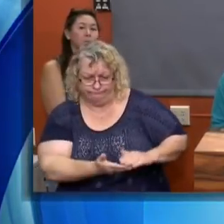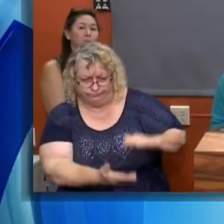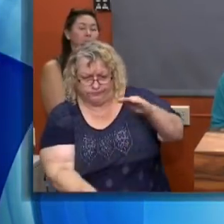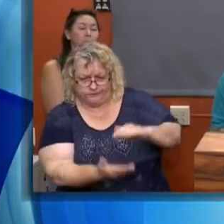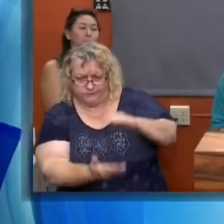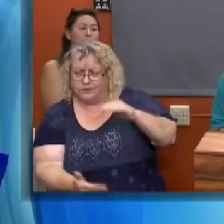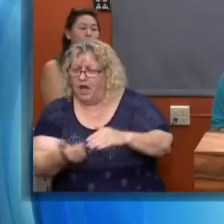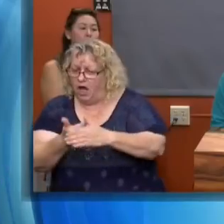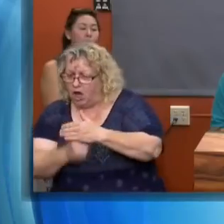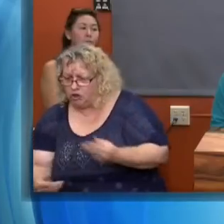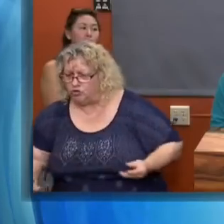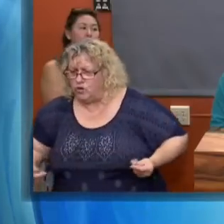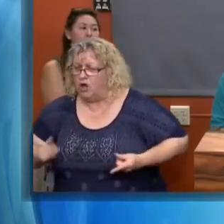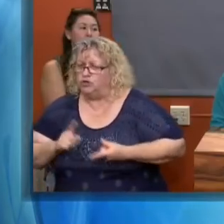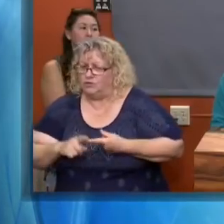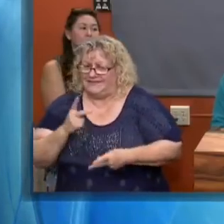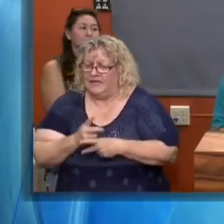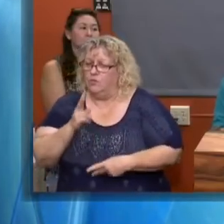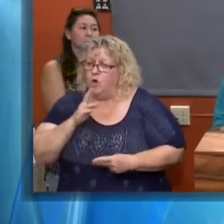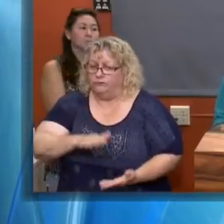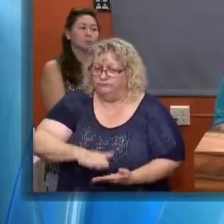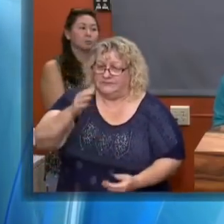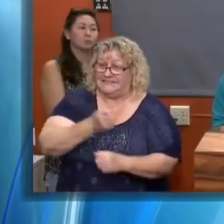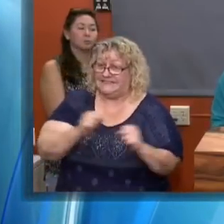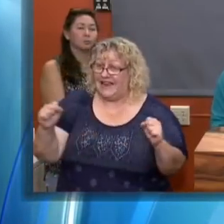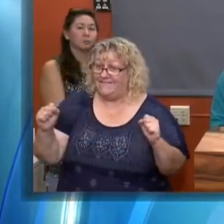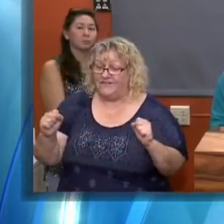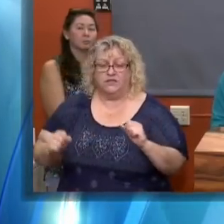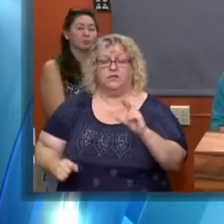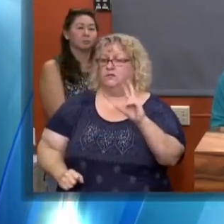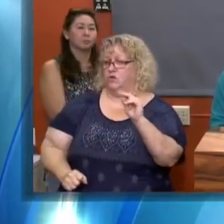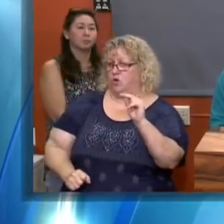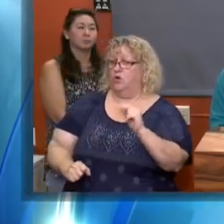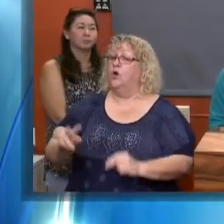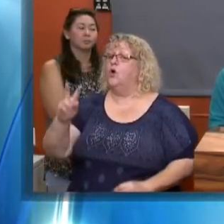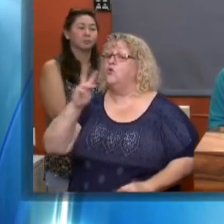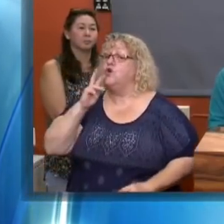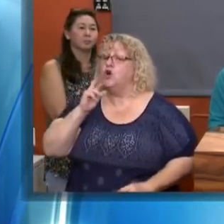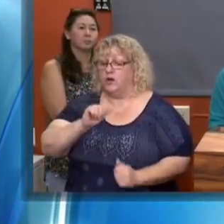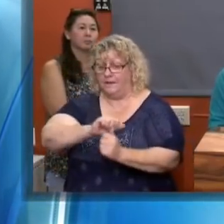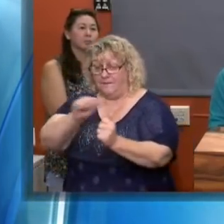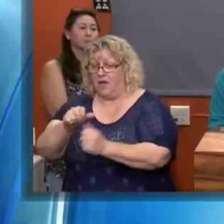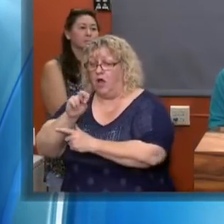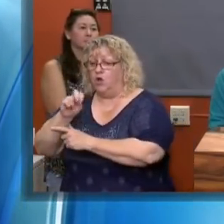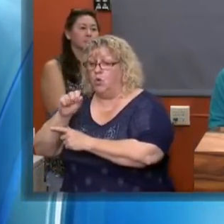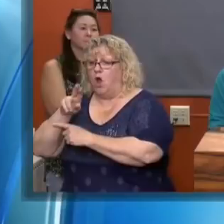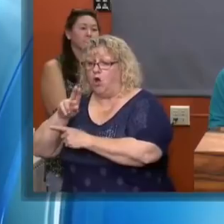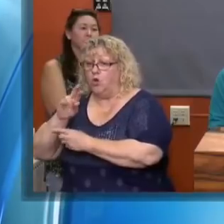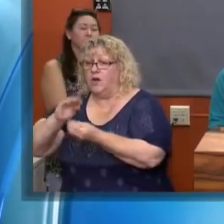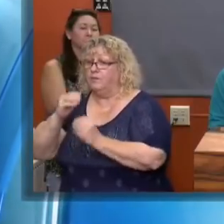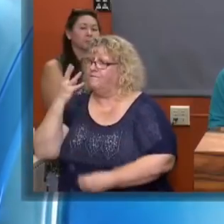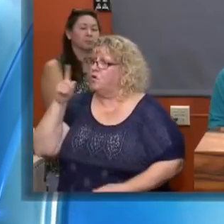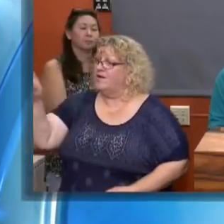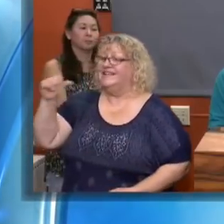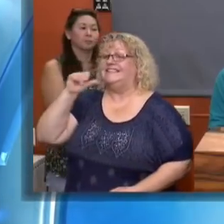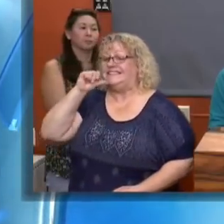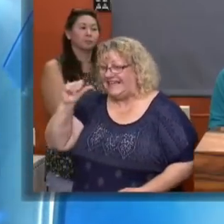CONSERVE WATER SO THAT YOU COULD FILL UP SOME TANKS AND MAYBE RESERVOIRS. IS THERE ANY CONNECTION BETWEEN THAT.